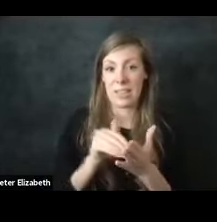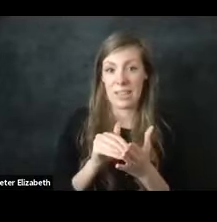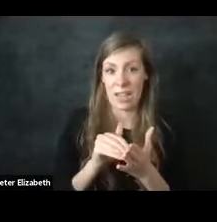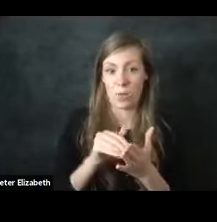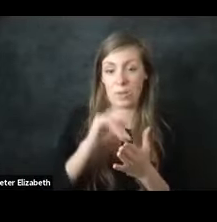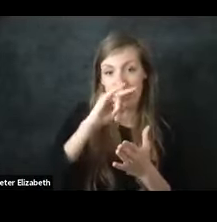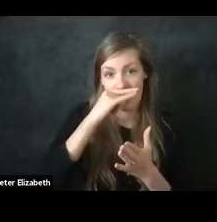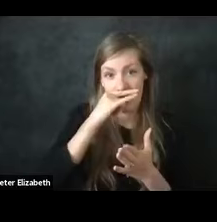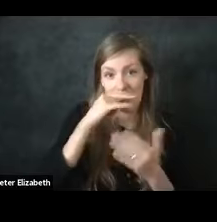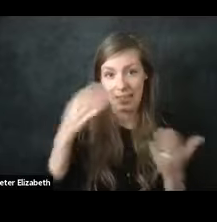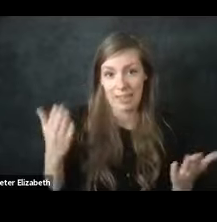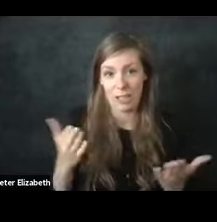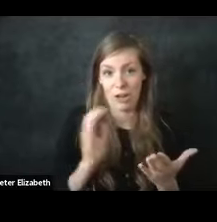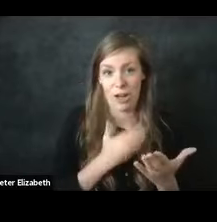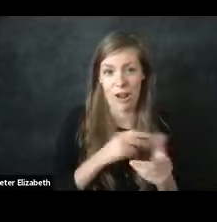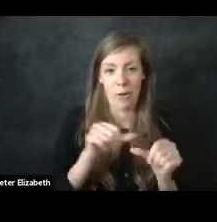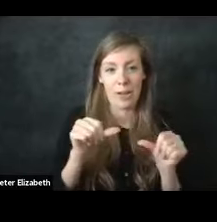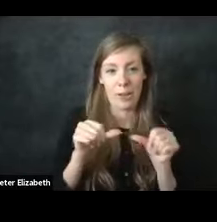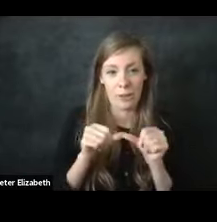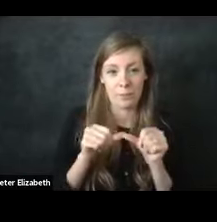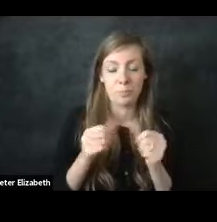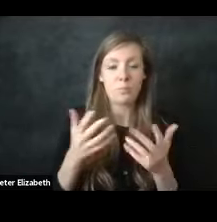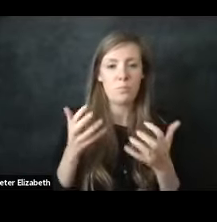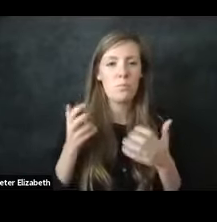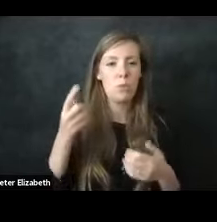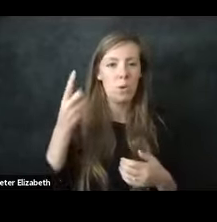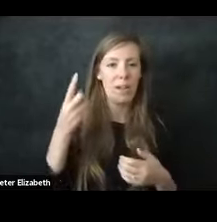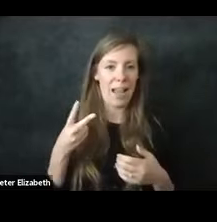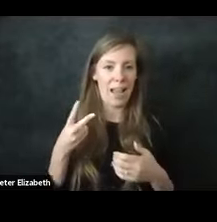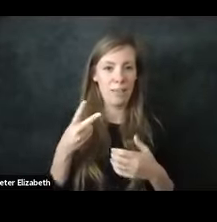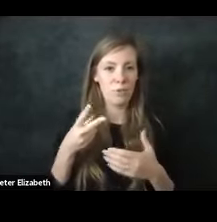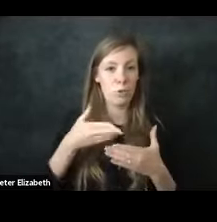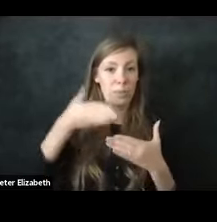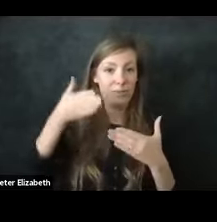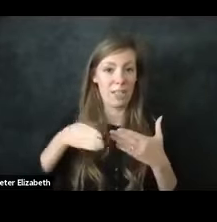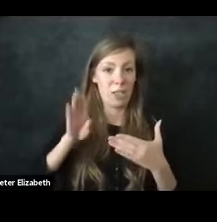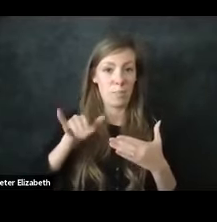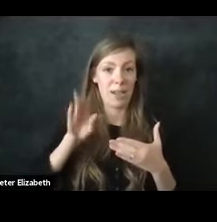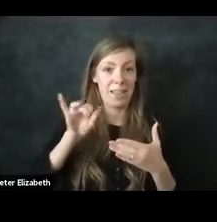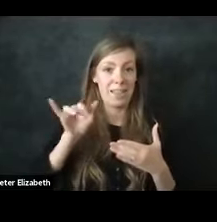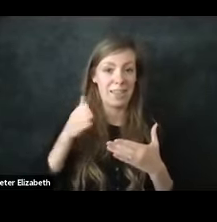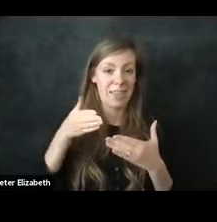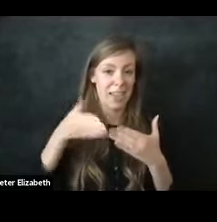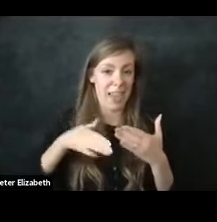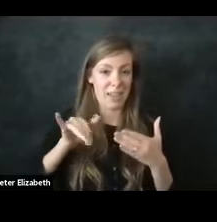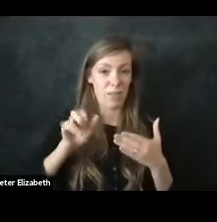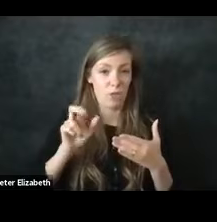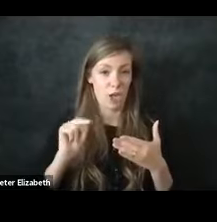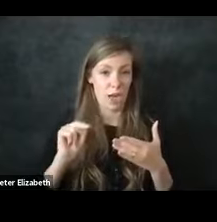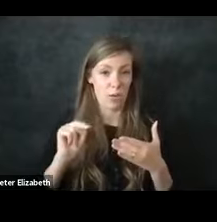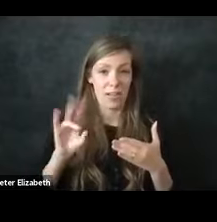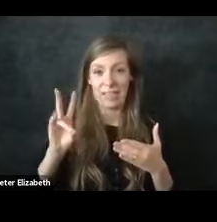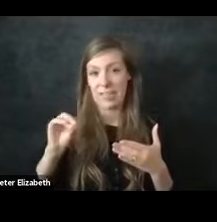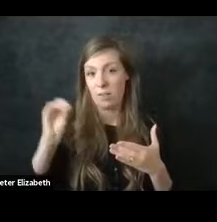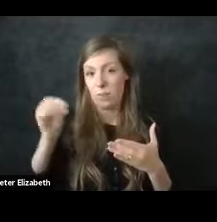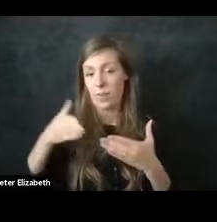The campaign will seek to vaccinate half of these children by the end of January and 70% by the end of February.